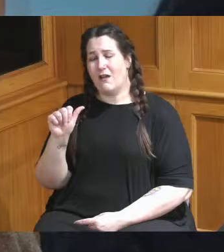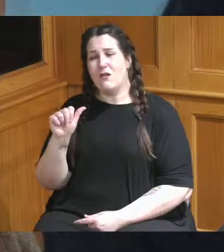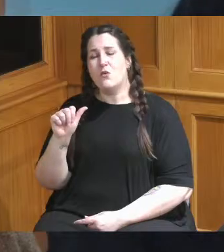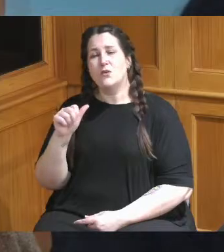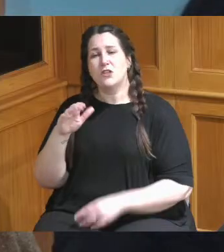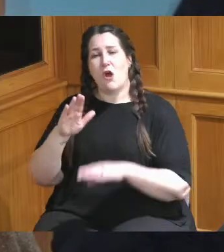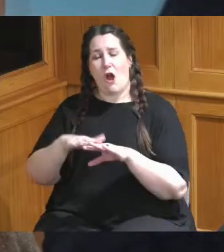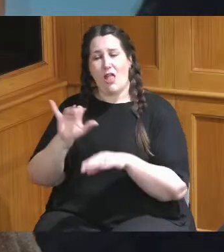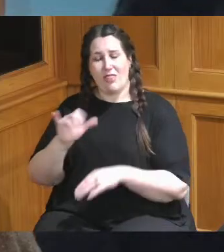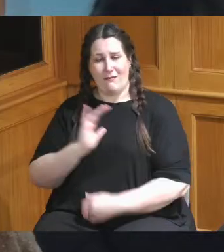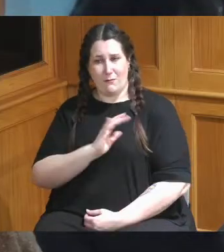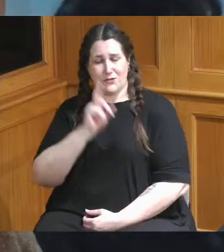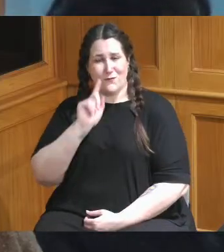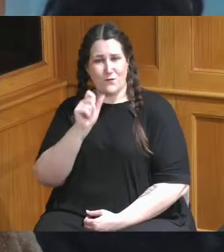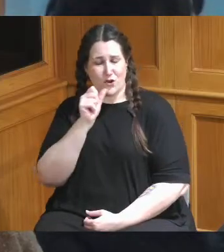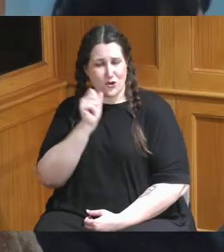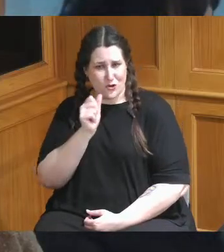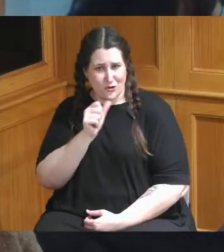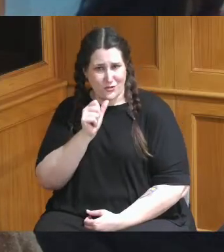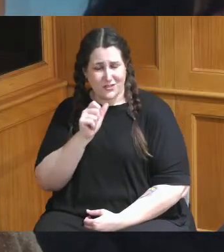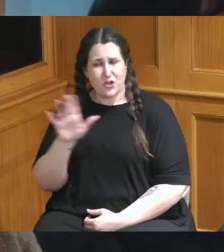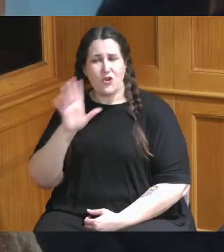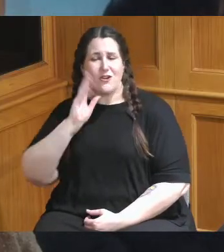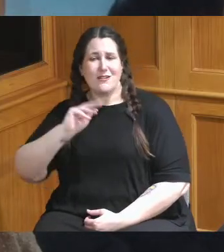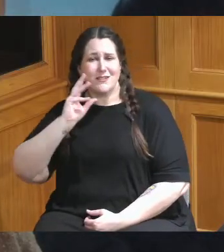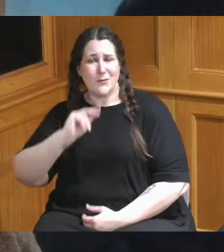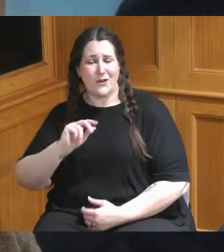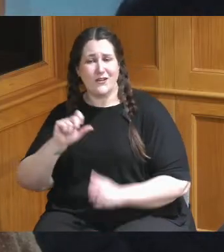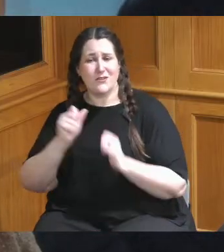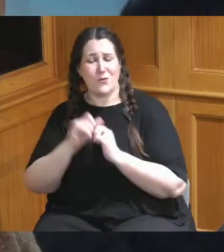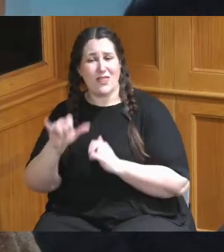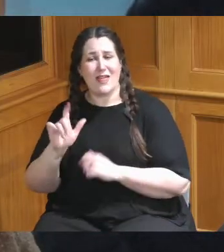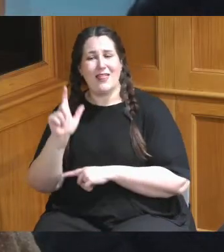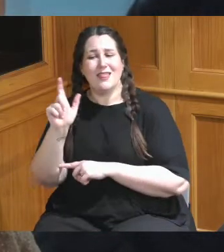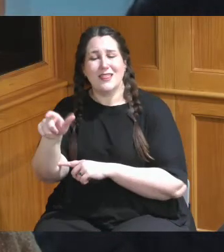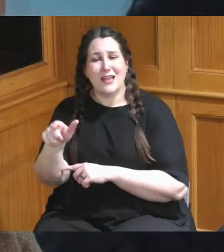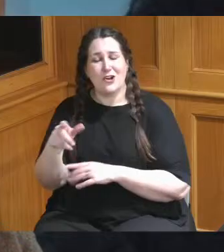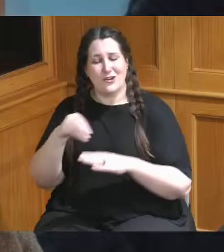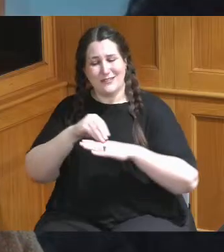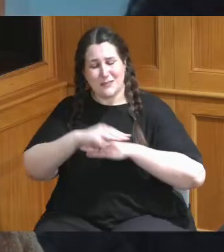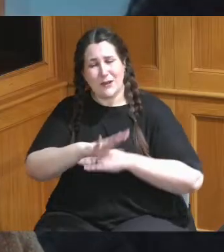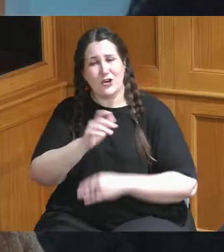Her experience with the Commission later inspired her younger sister Nora to successfully bring